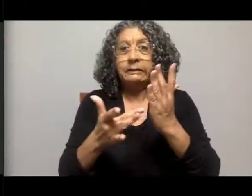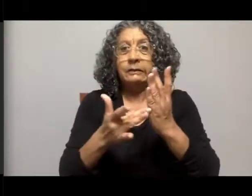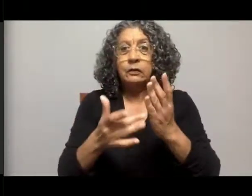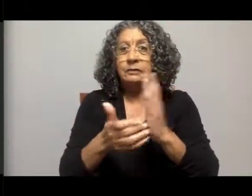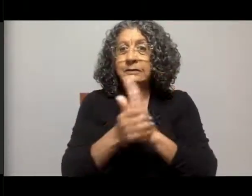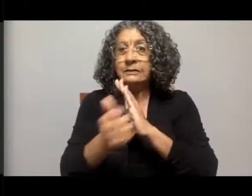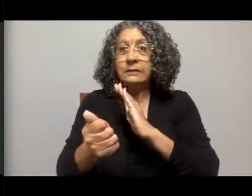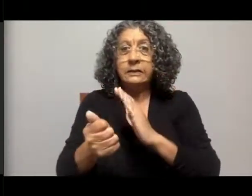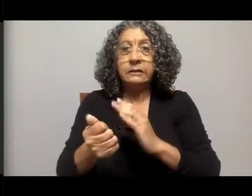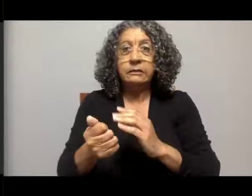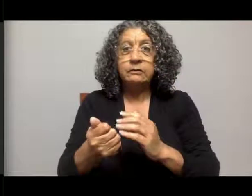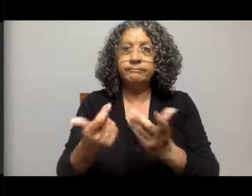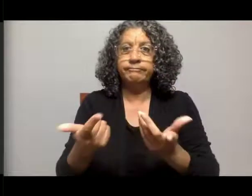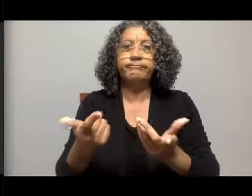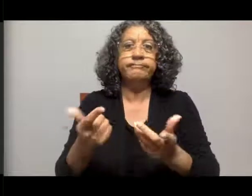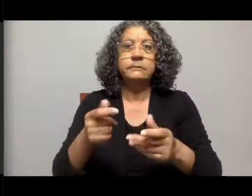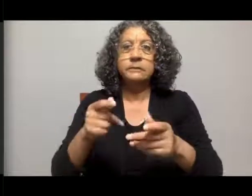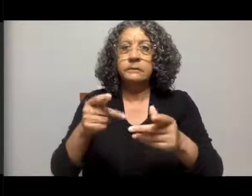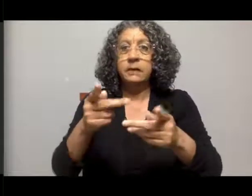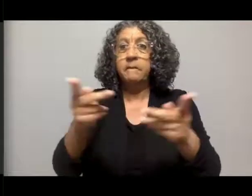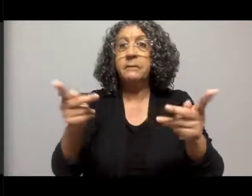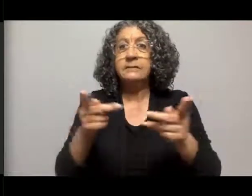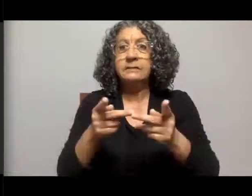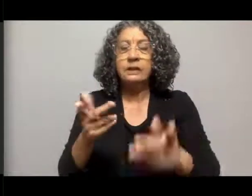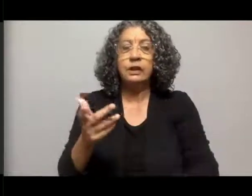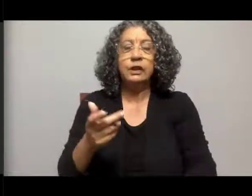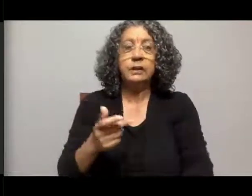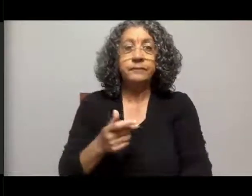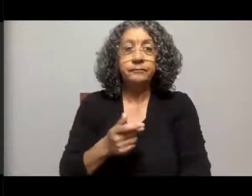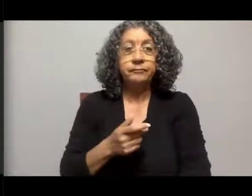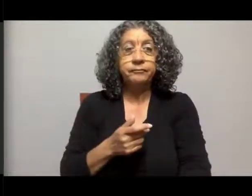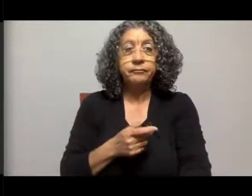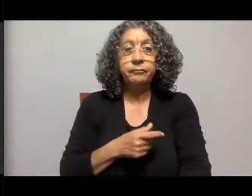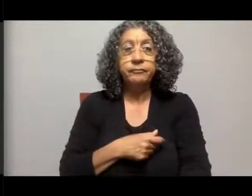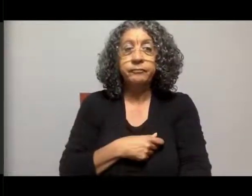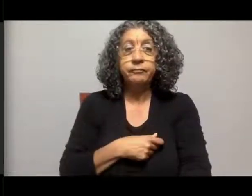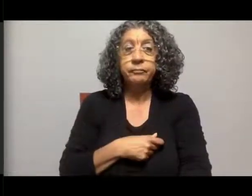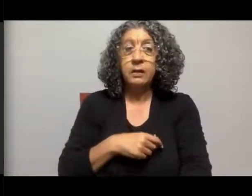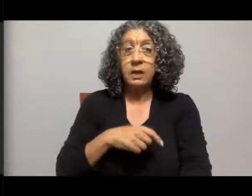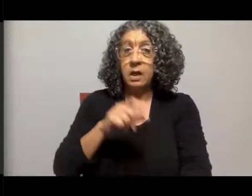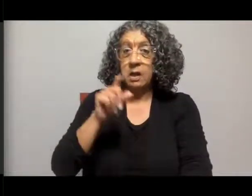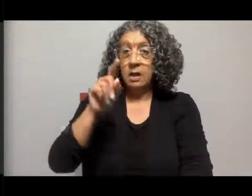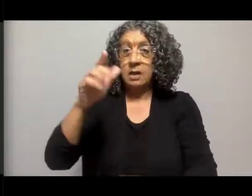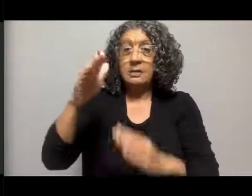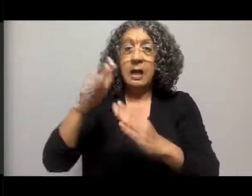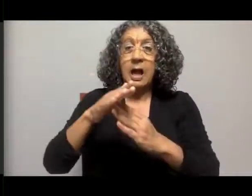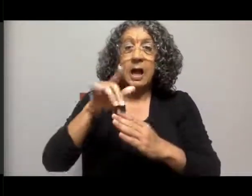or somebody who has technology skills in that type of position.